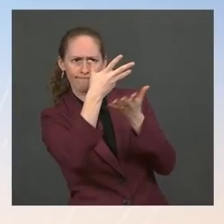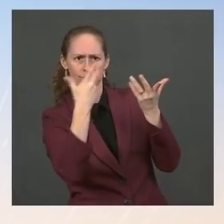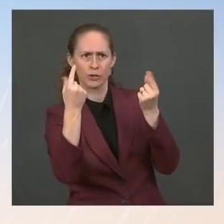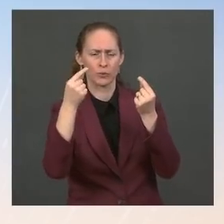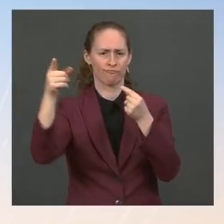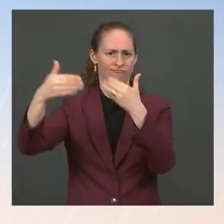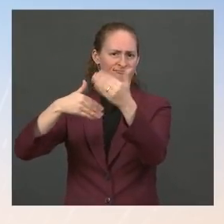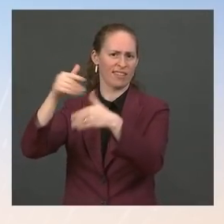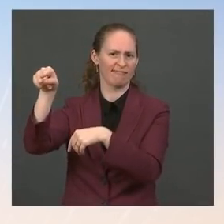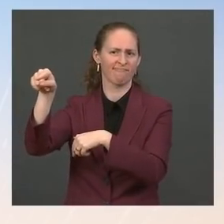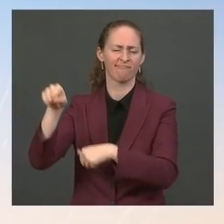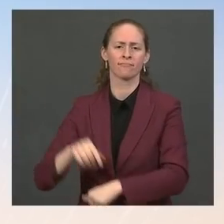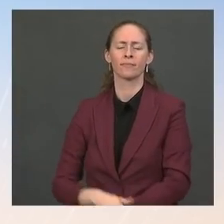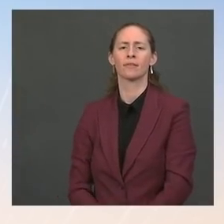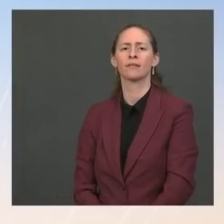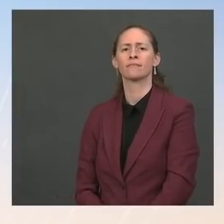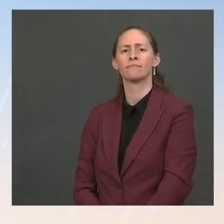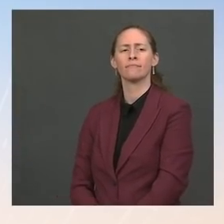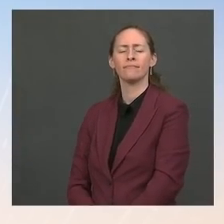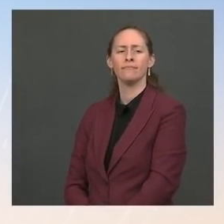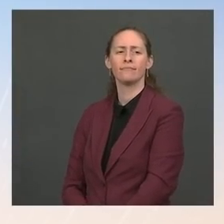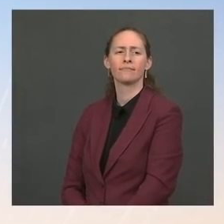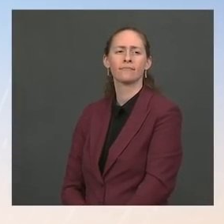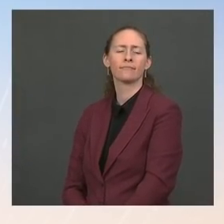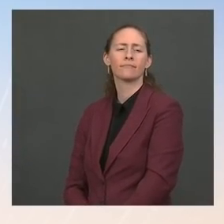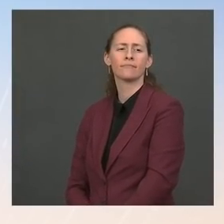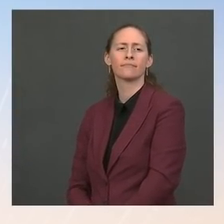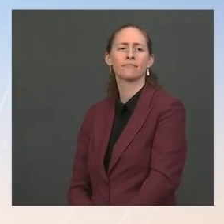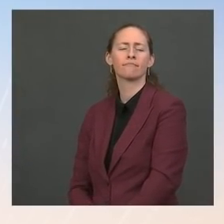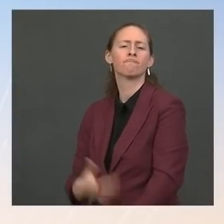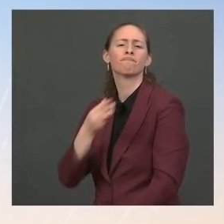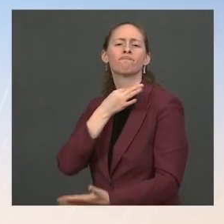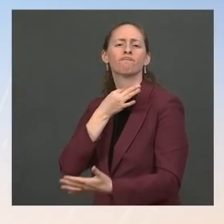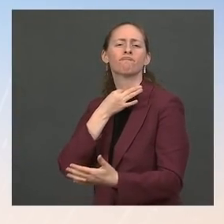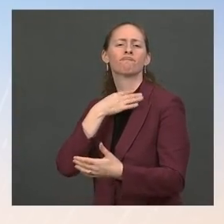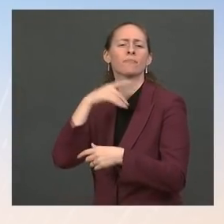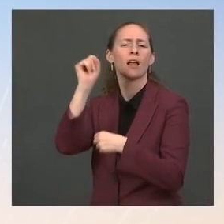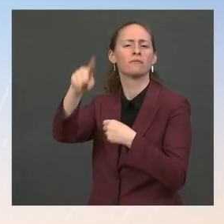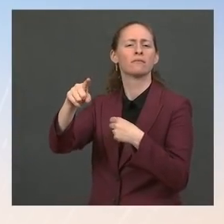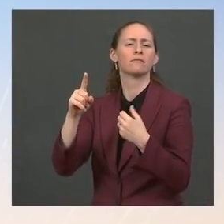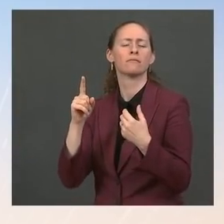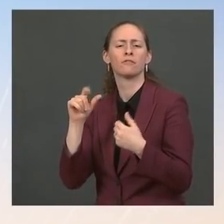after this morning's APEC meeting, there was no resolution on the U.S. bid to host in 2023.